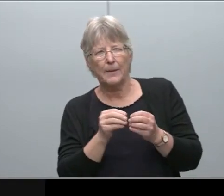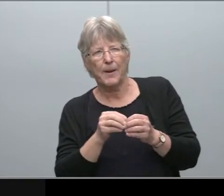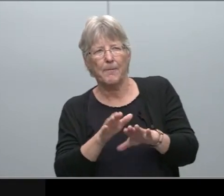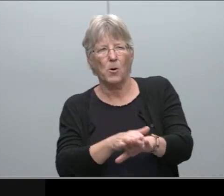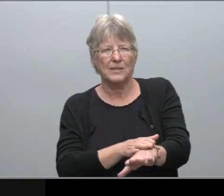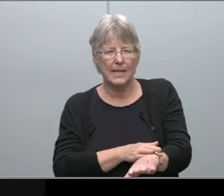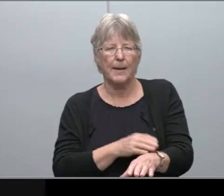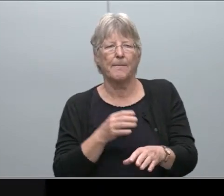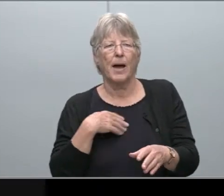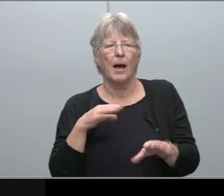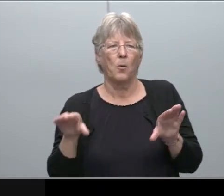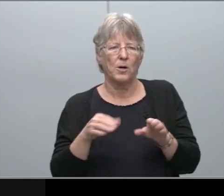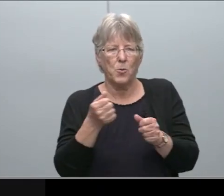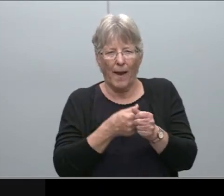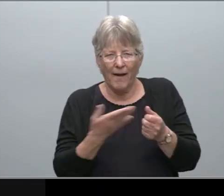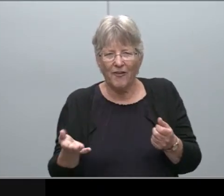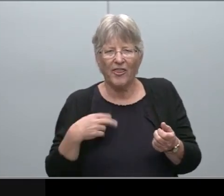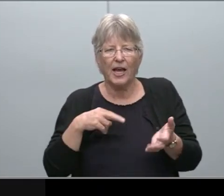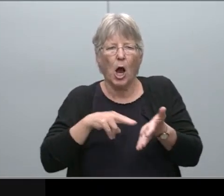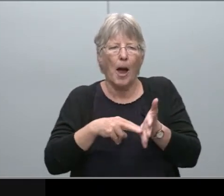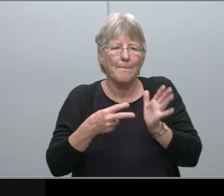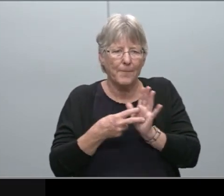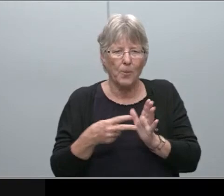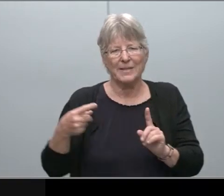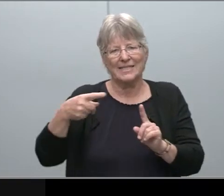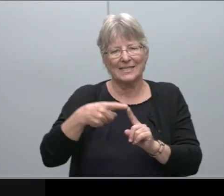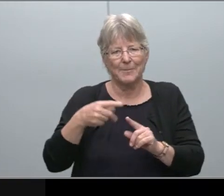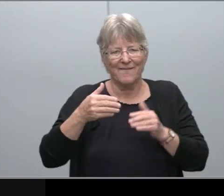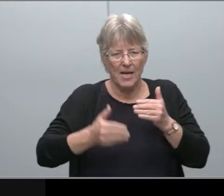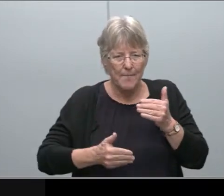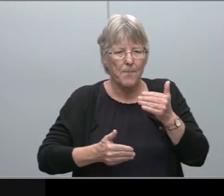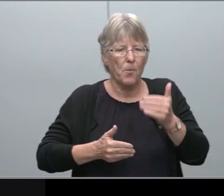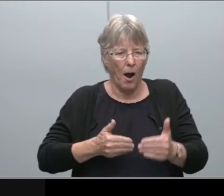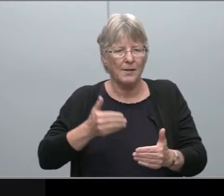So the best work takes time. And as I said, I want you to embrace this messy work.